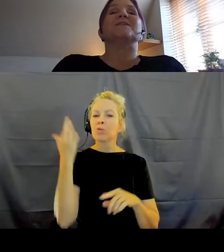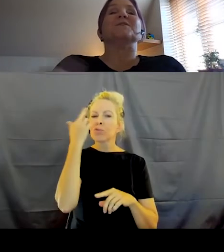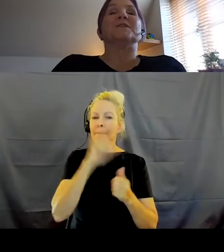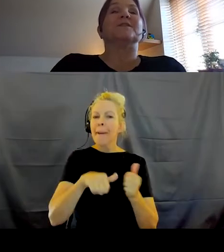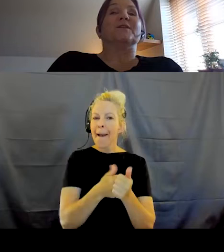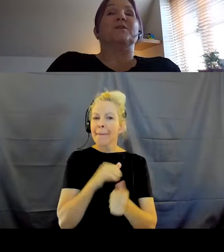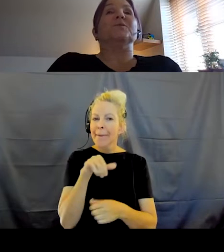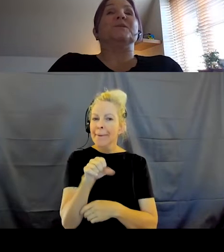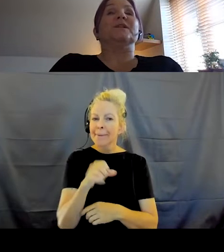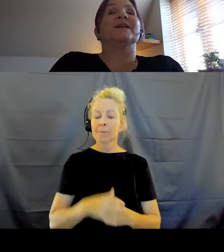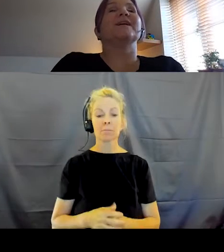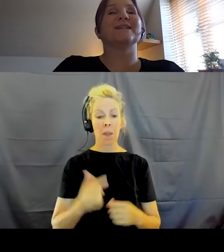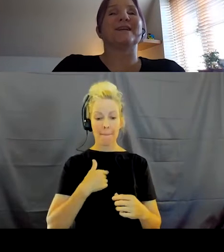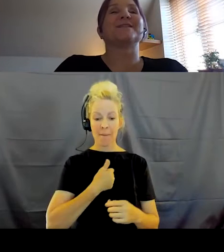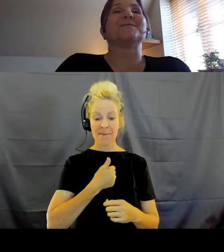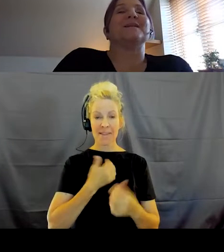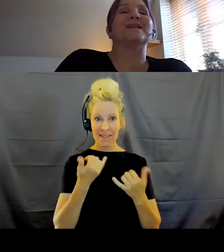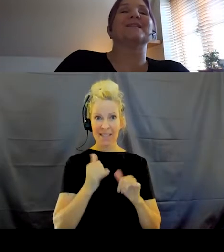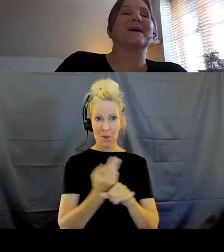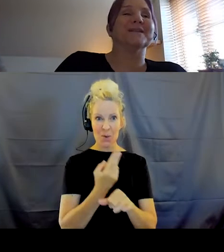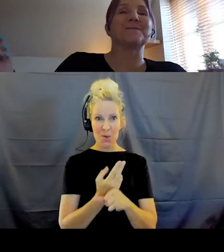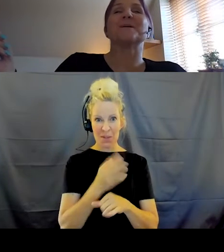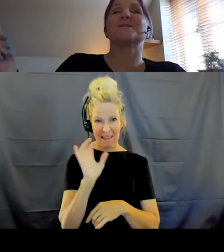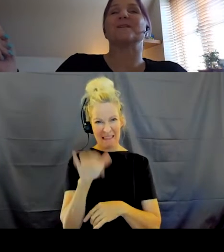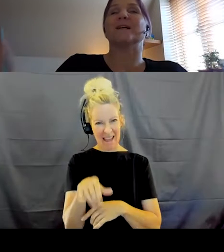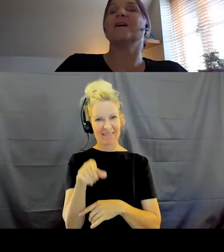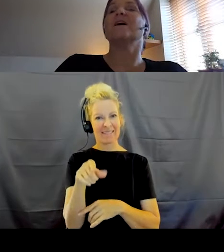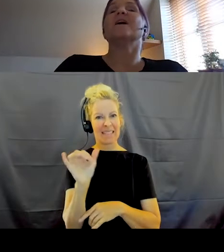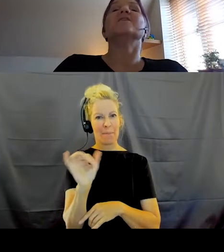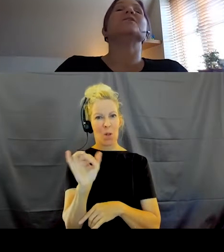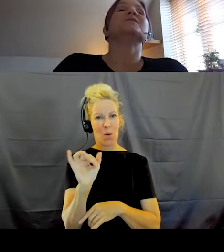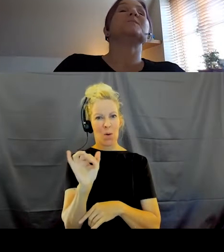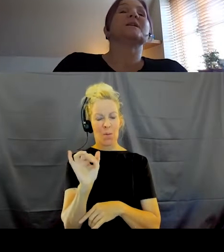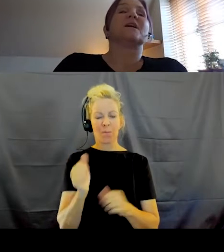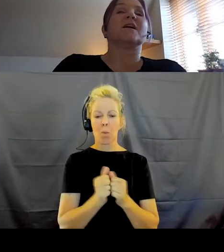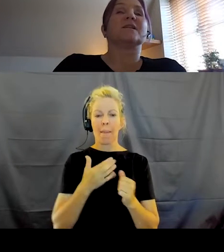do still use a text to speech engine like this with my screenreader. Not because I like the